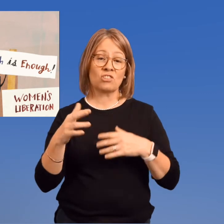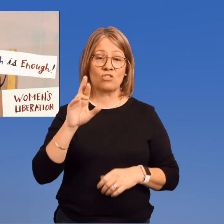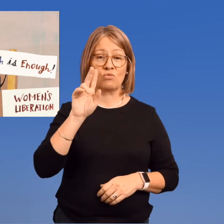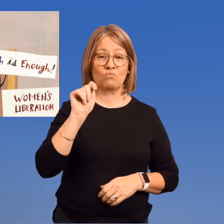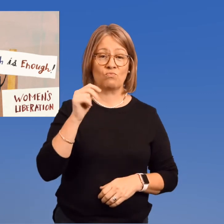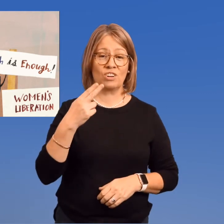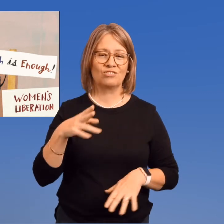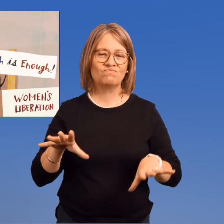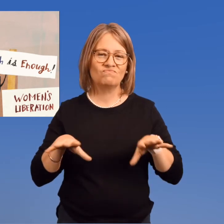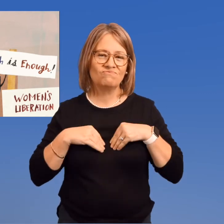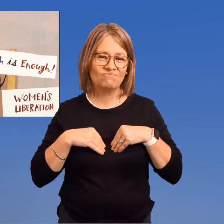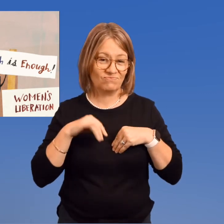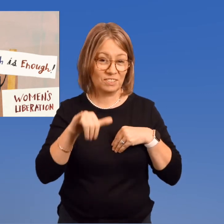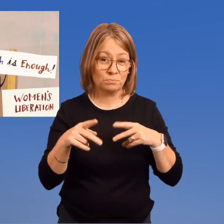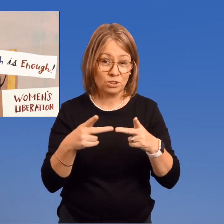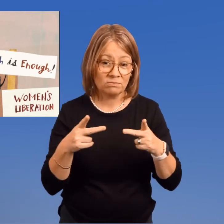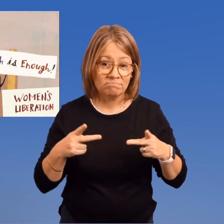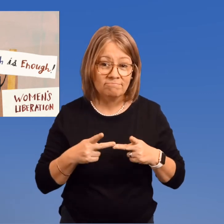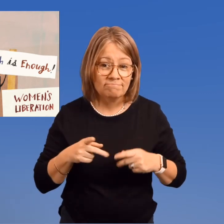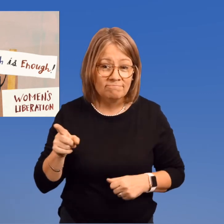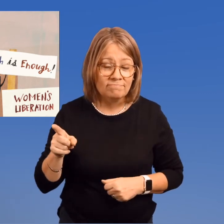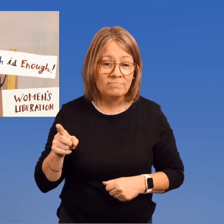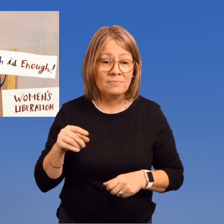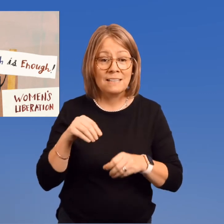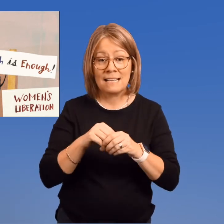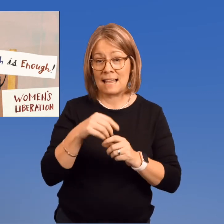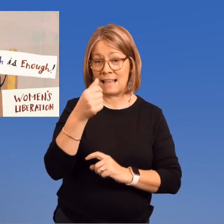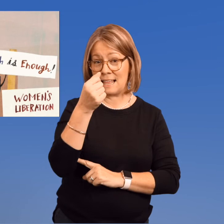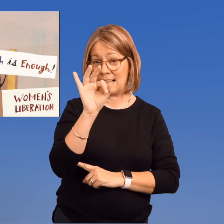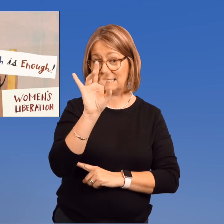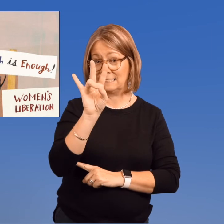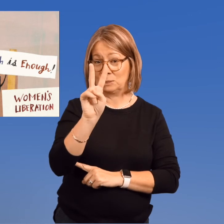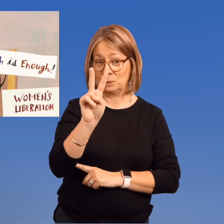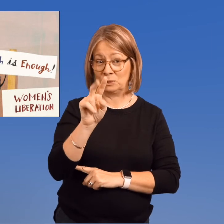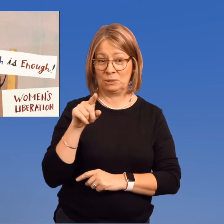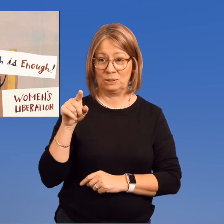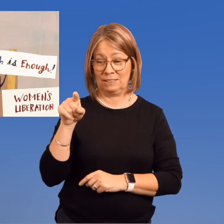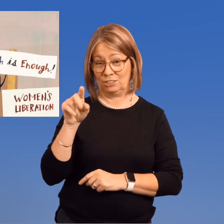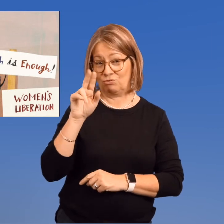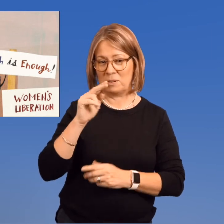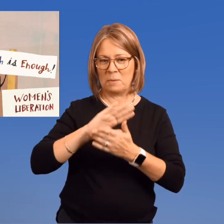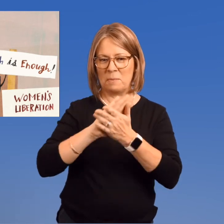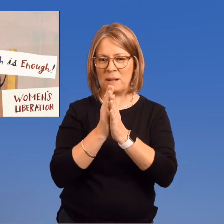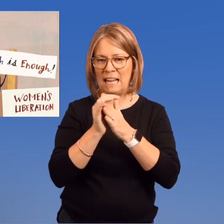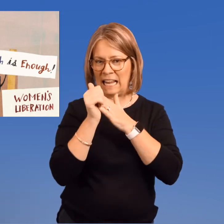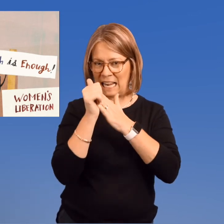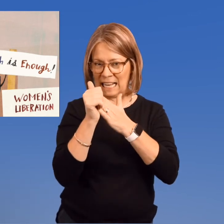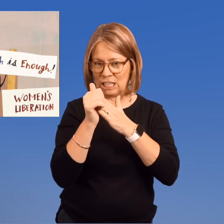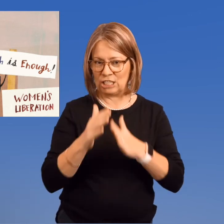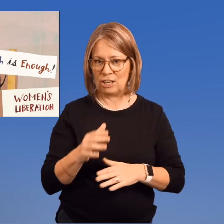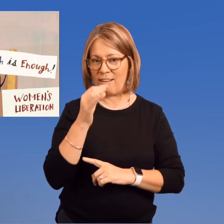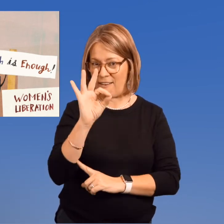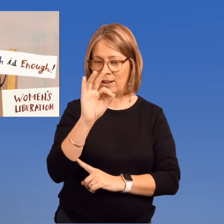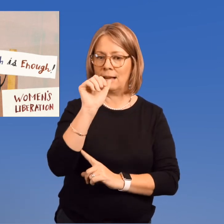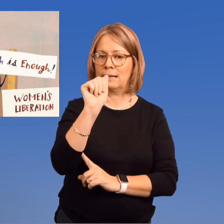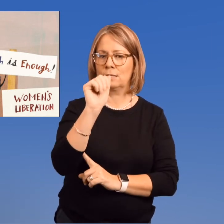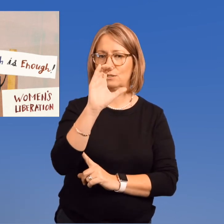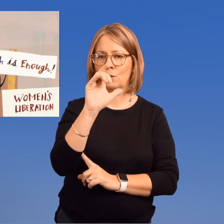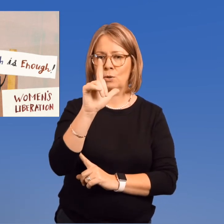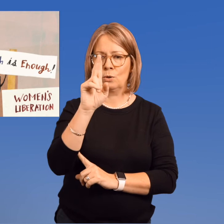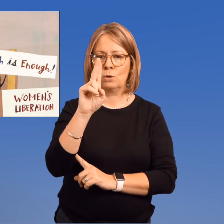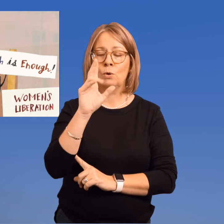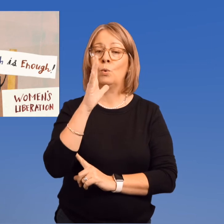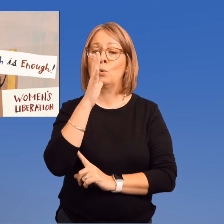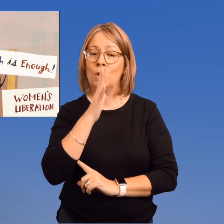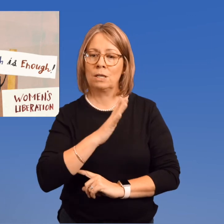Nonetheless, Ruth accepted the position, and in 1972, she became the leader